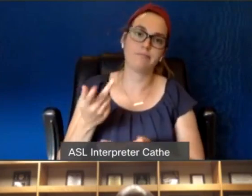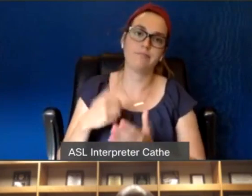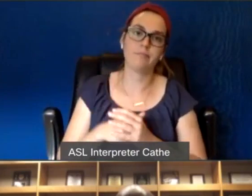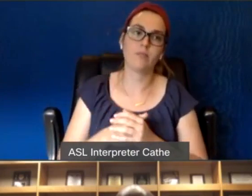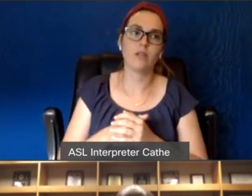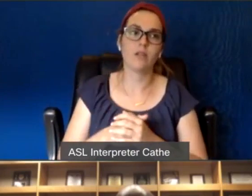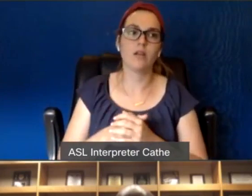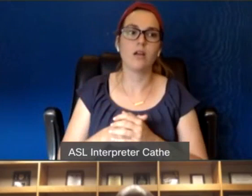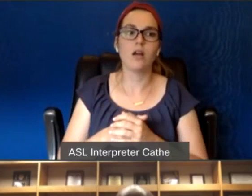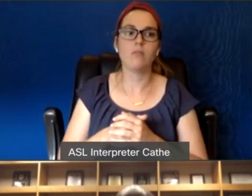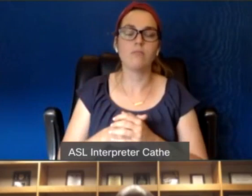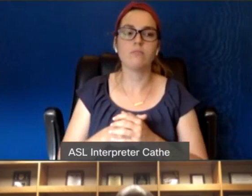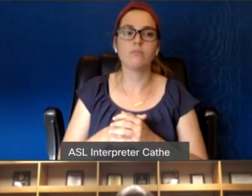So yeah that's like the broad